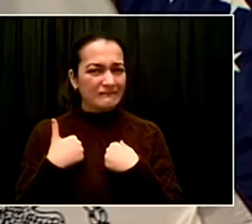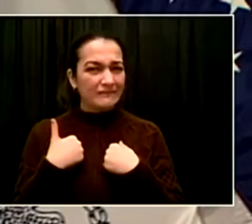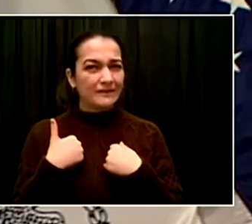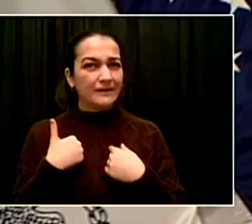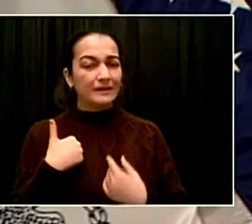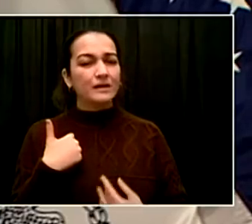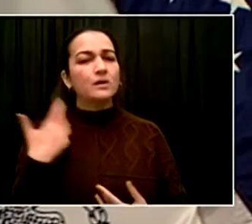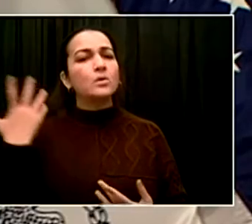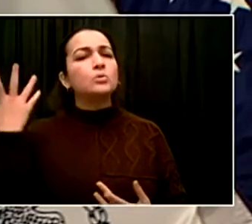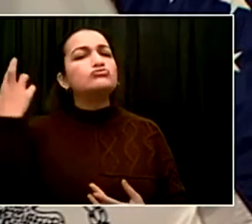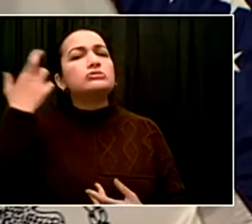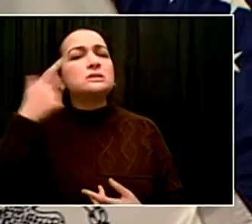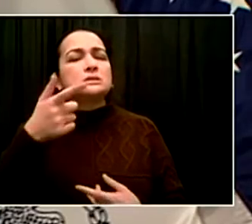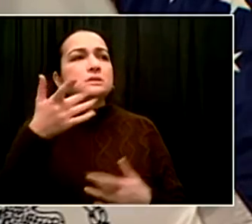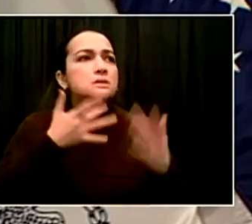IS THIS A PROJECT PROBLEM OR